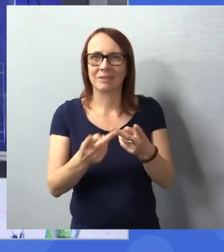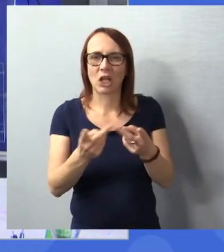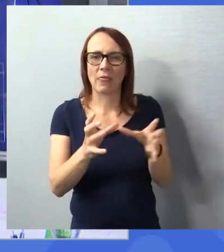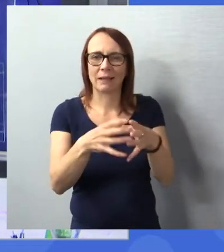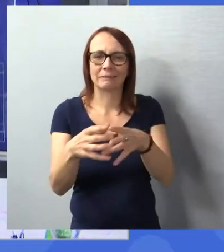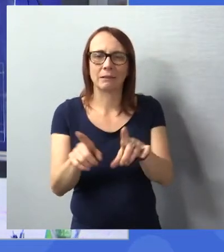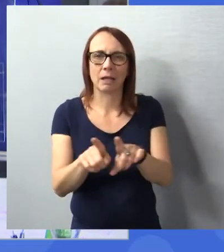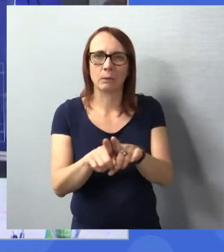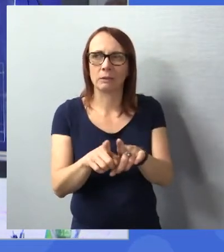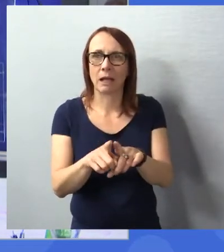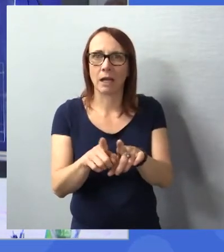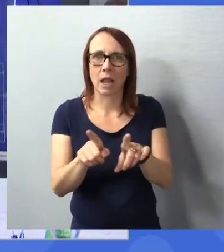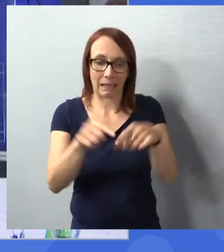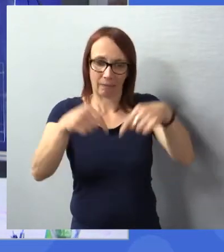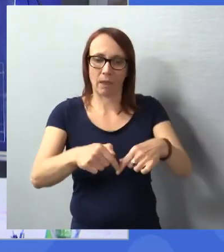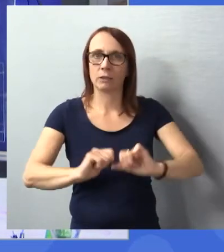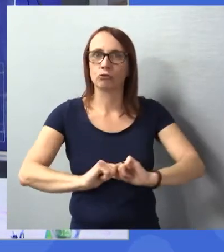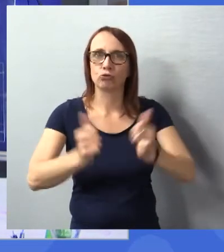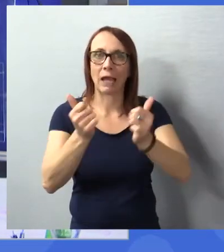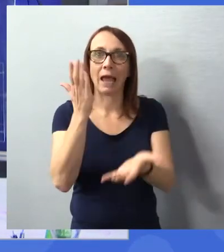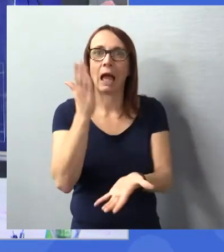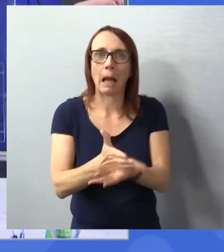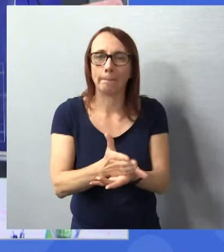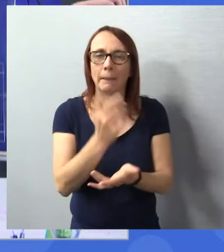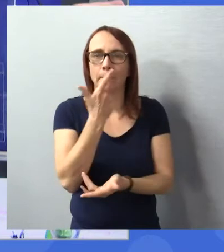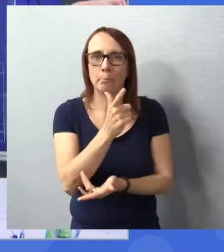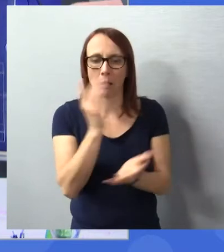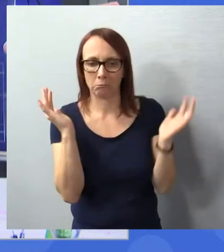more of this and getting real people involved in the decision making a sense